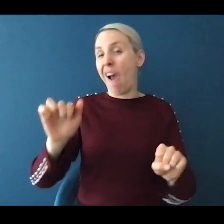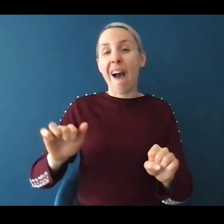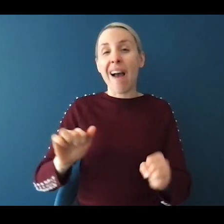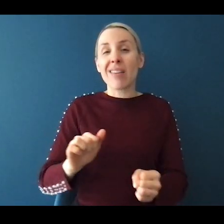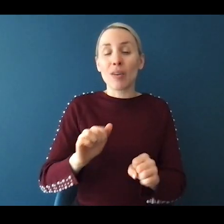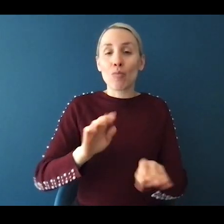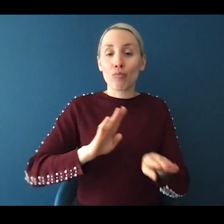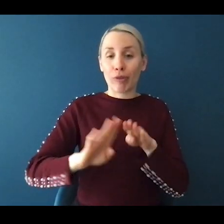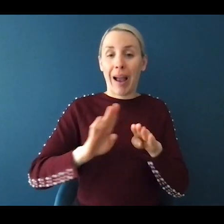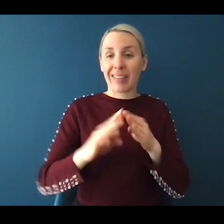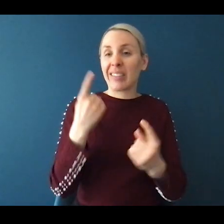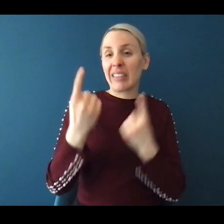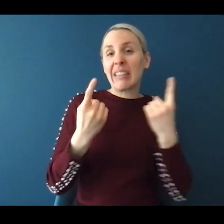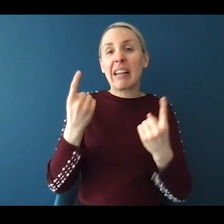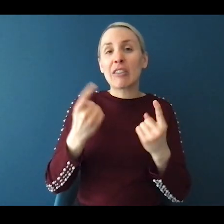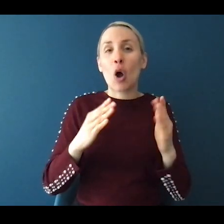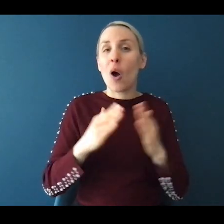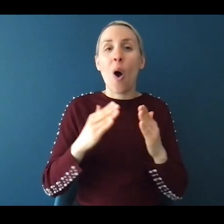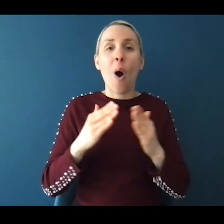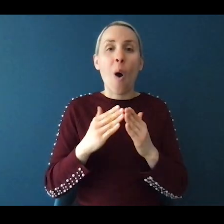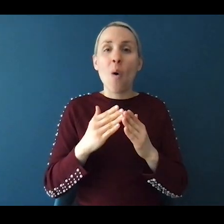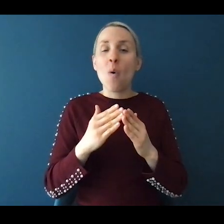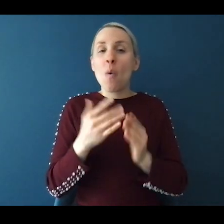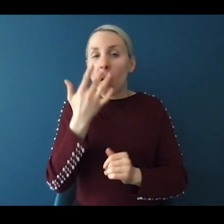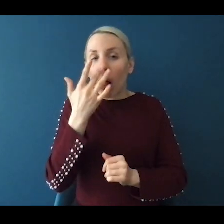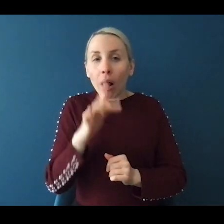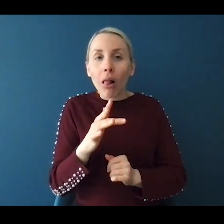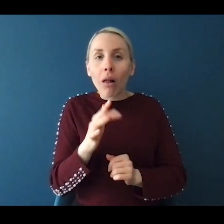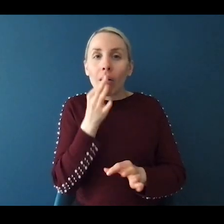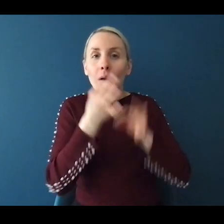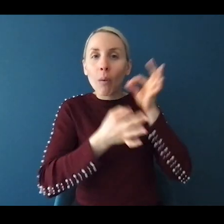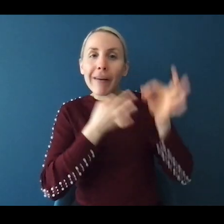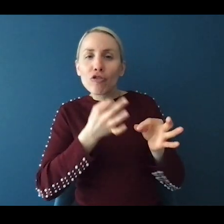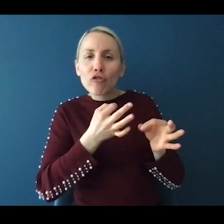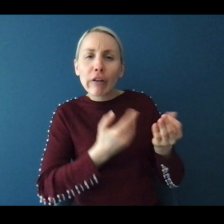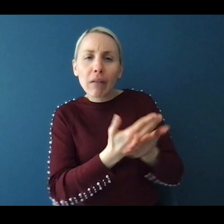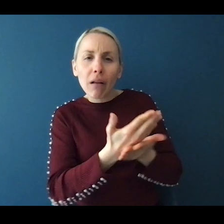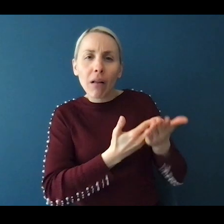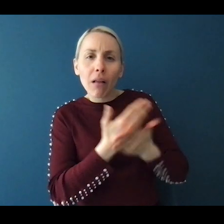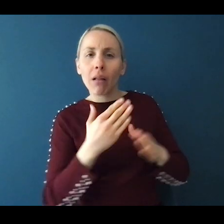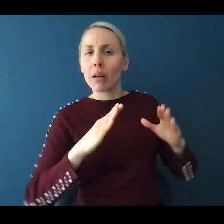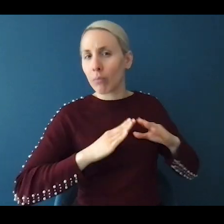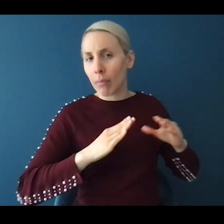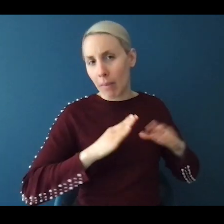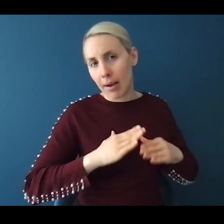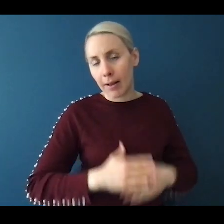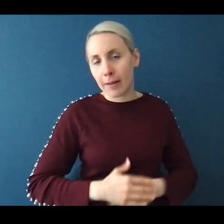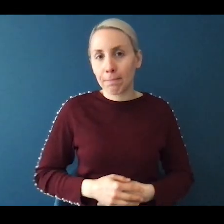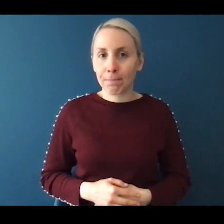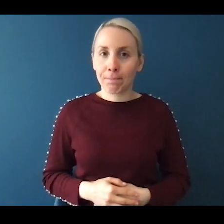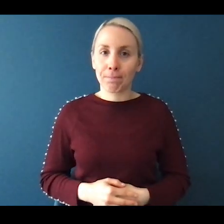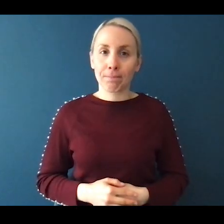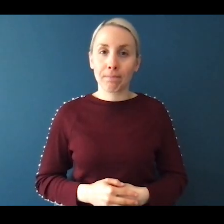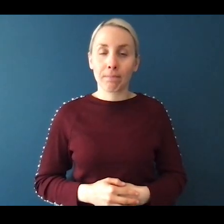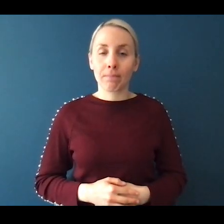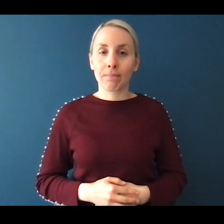and kind of maybe make some mock-up questions so you're prepared and also mock up maybe